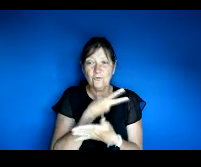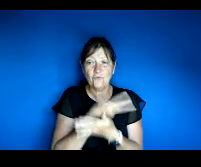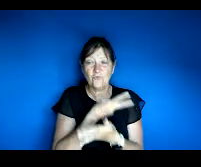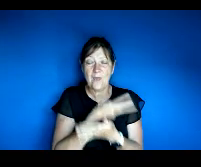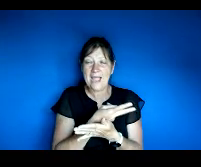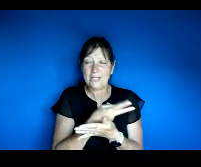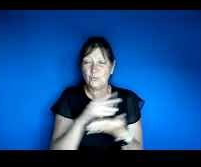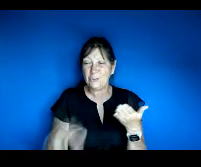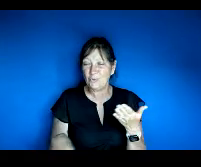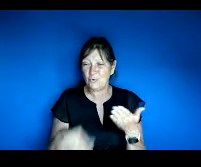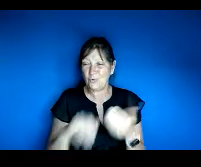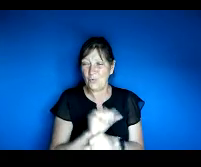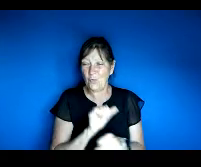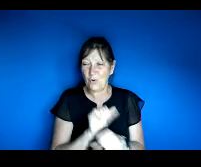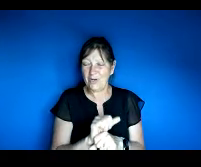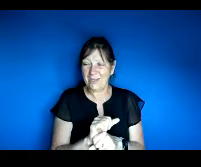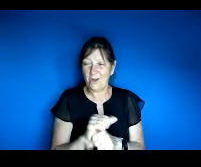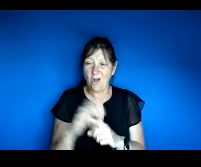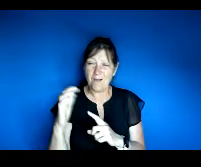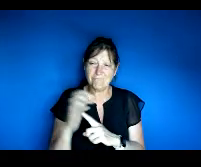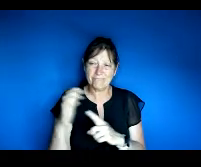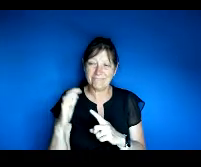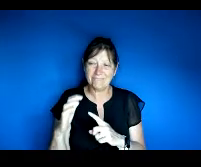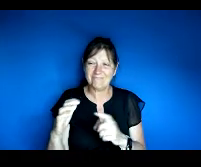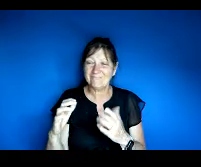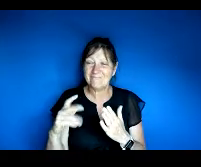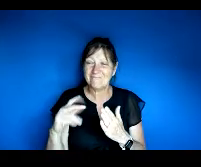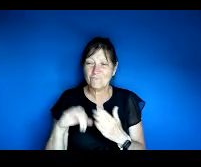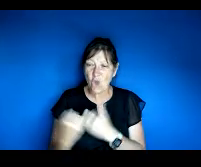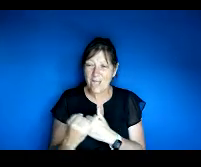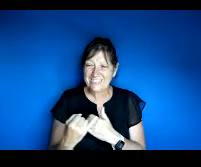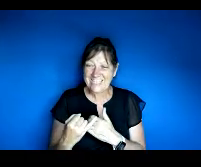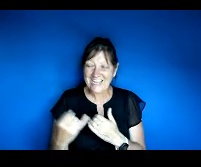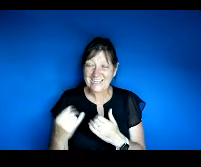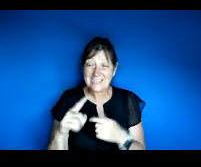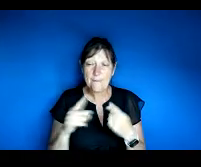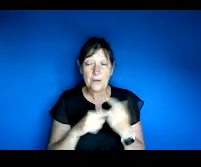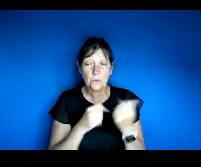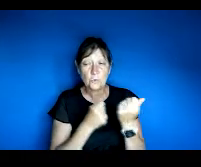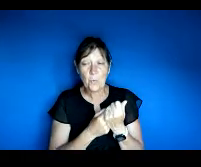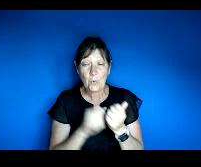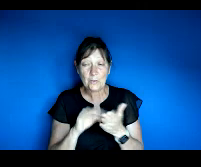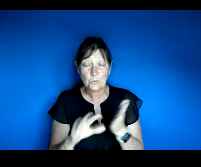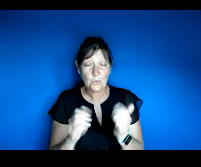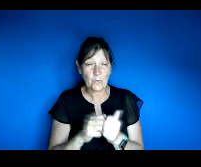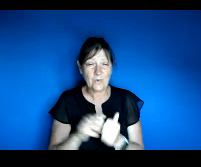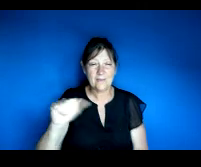that was working on their capstone project, specifically about supporting students with ADHD and autism,